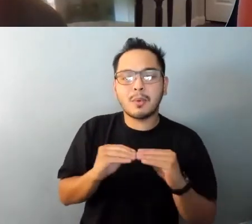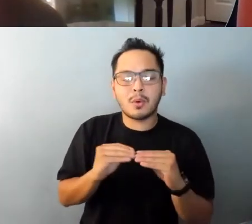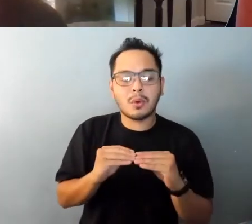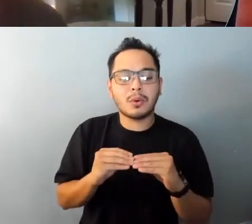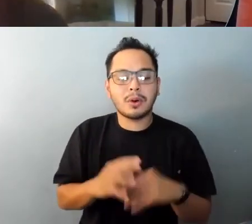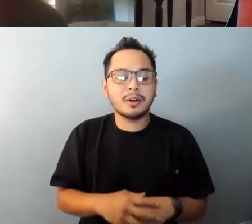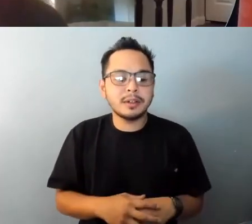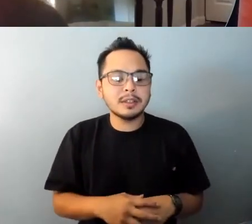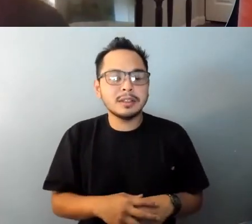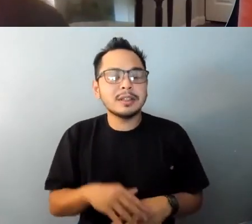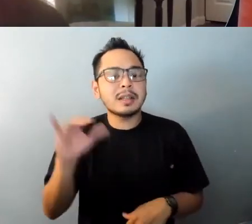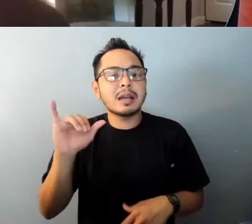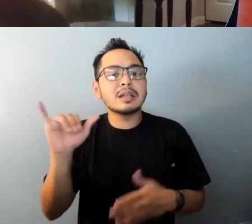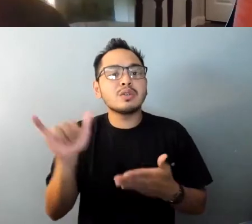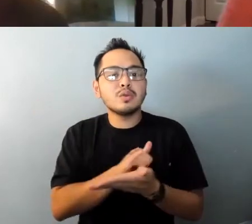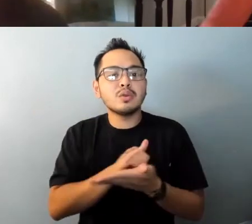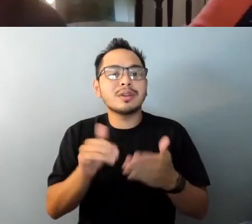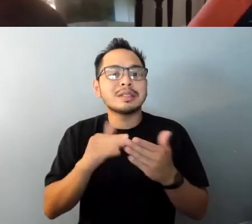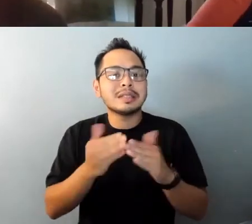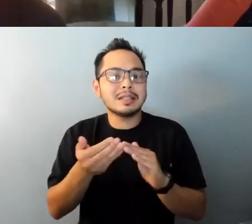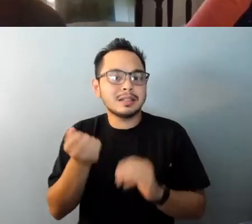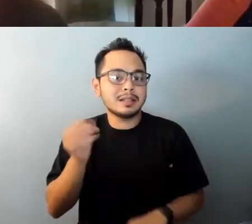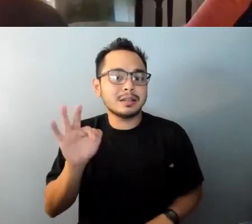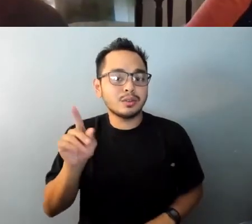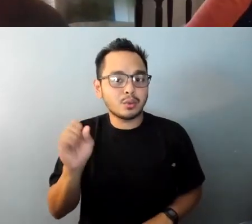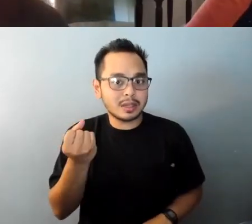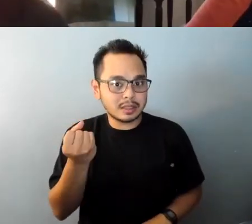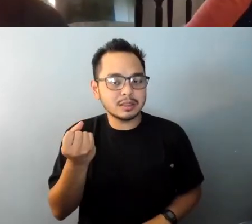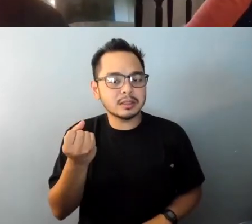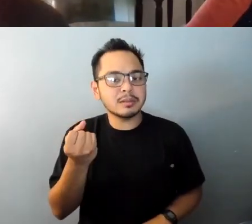the New York City in the 1920s and the best way for me to conceptualize it through was